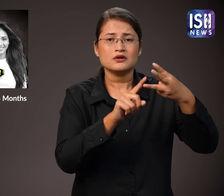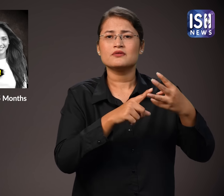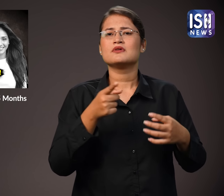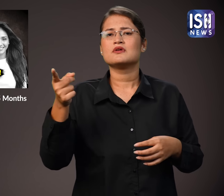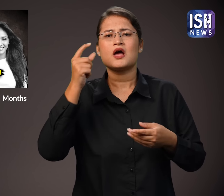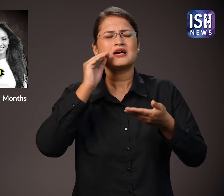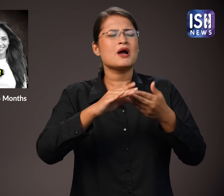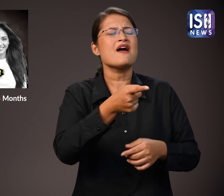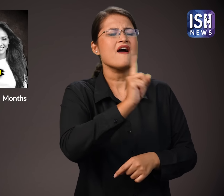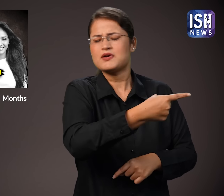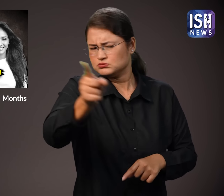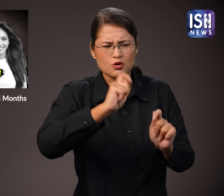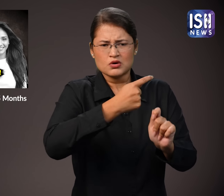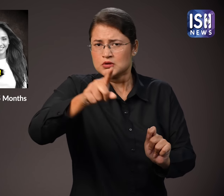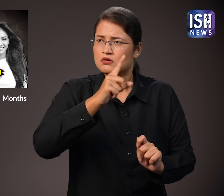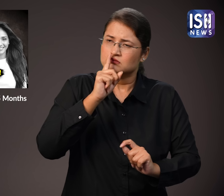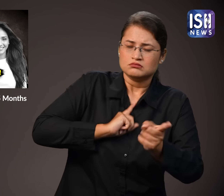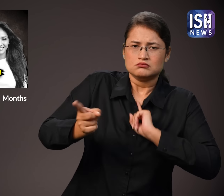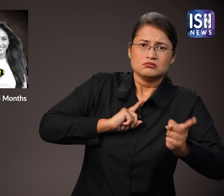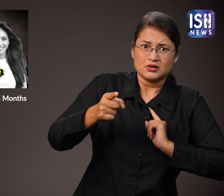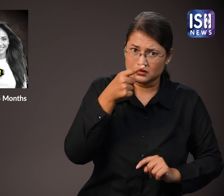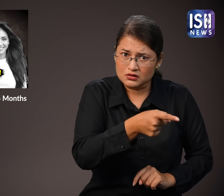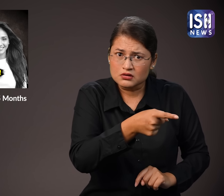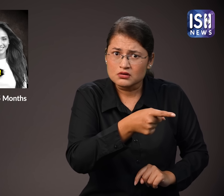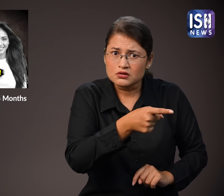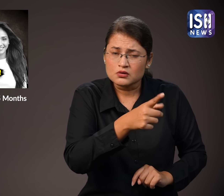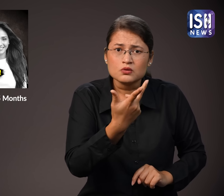whether she was pressured inside the house,